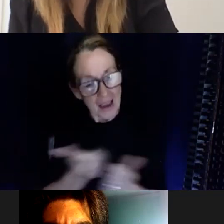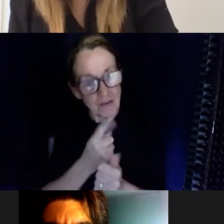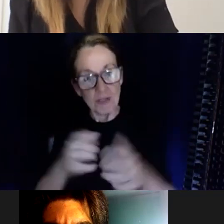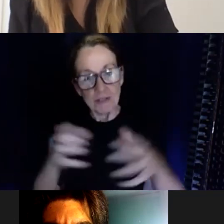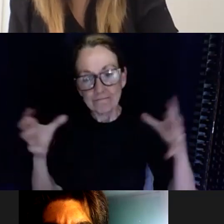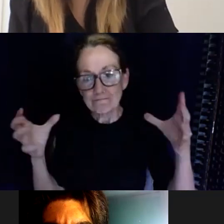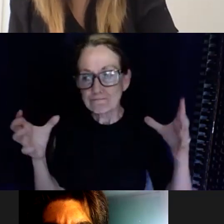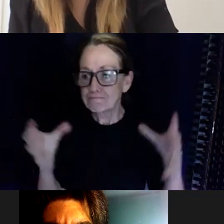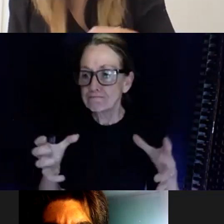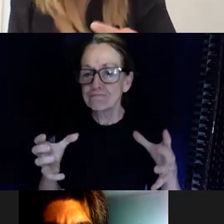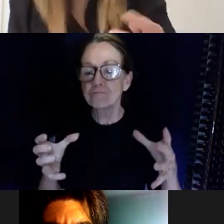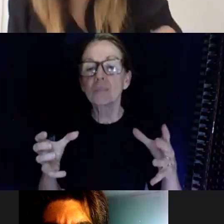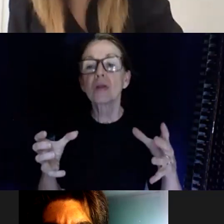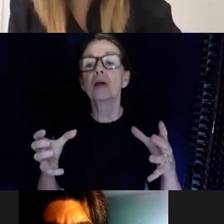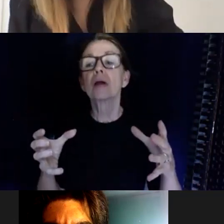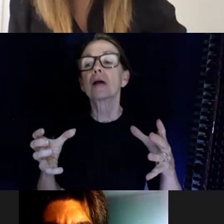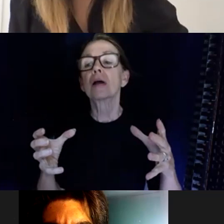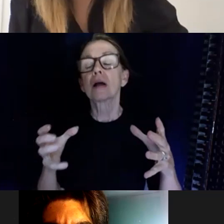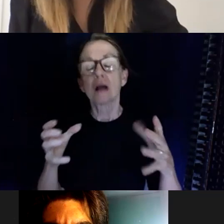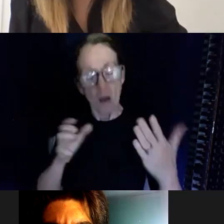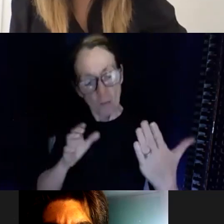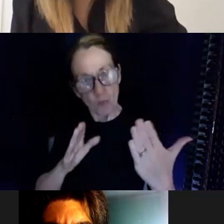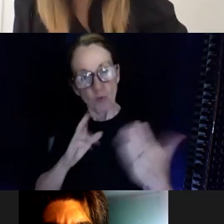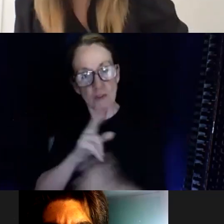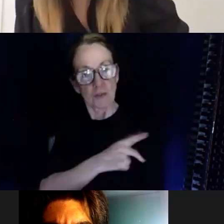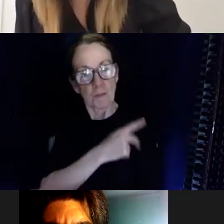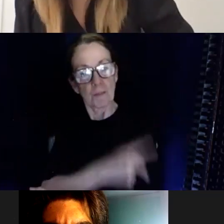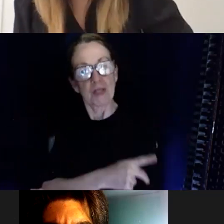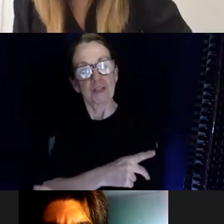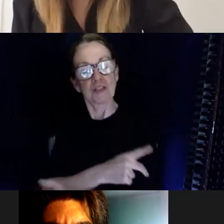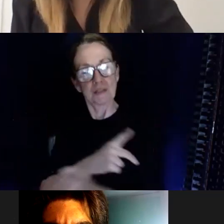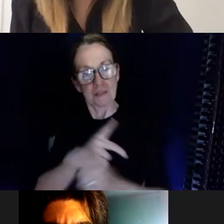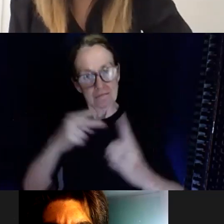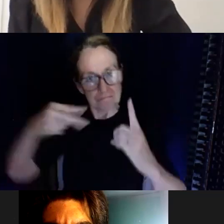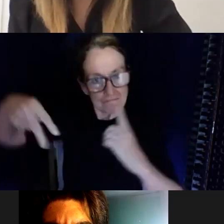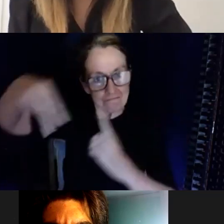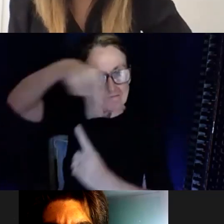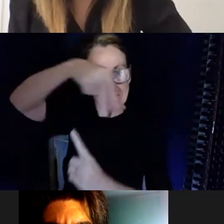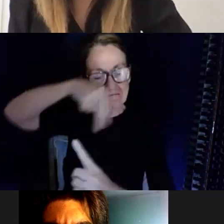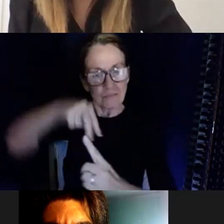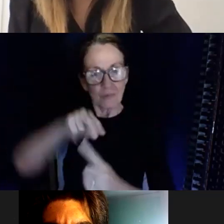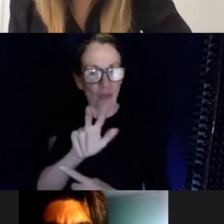EVERYBODY THERE, THE CLINICAL PRACTITIONERS, THE DOCTOR, THE SOCIAL WORKER THAT IS ON STAFF, AND ALSO MENTAL HEALTH FOLKS, EVERYBODY CAN SIGN.